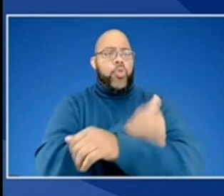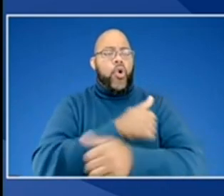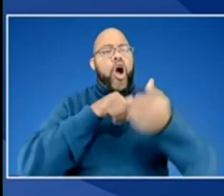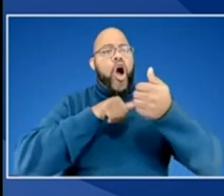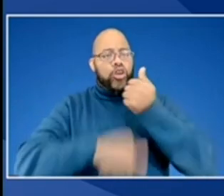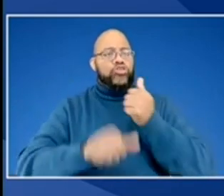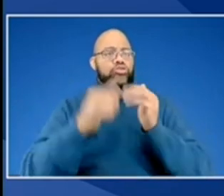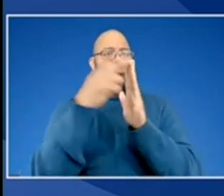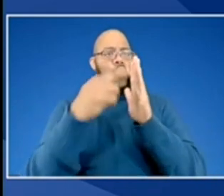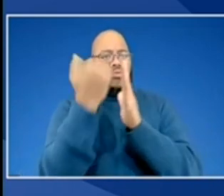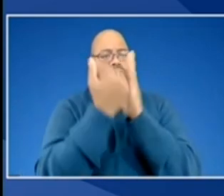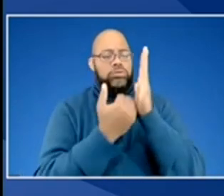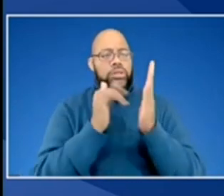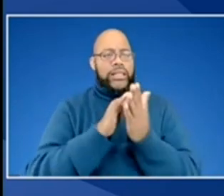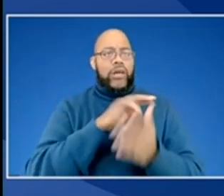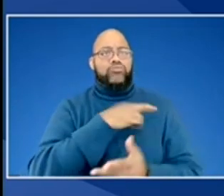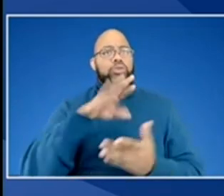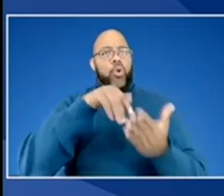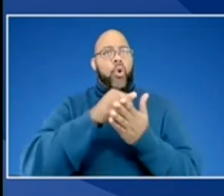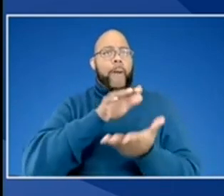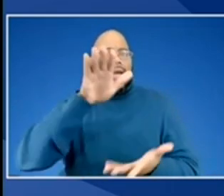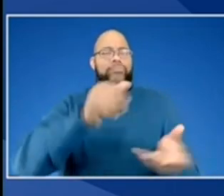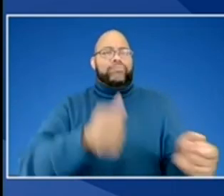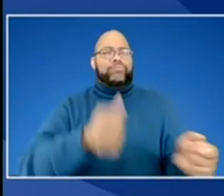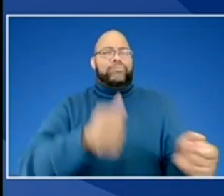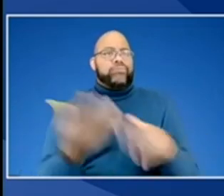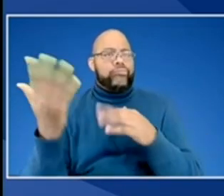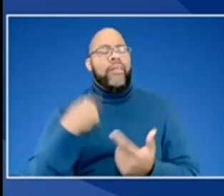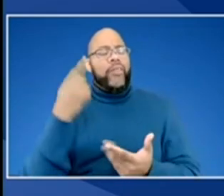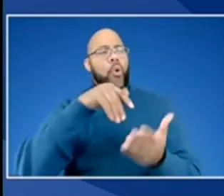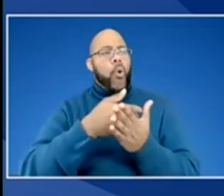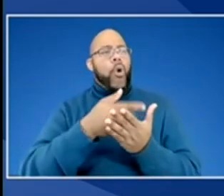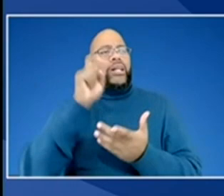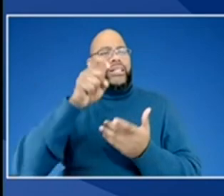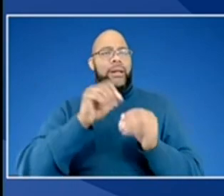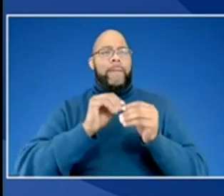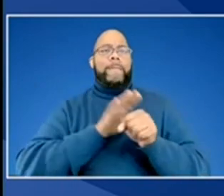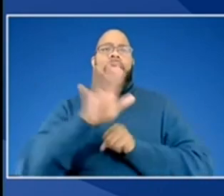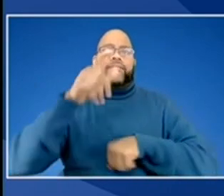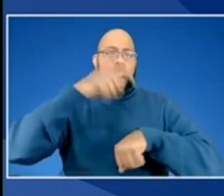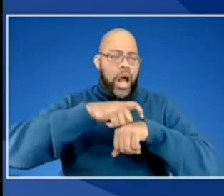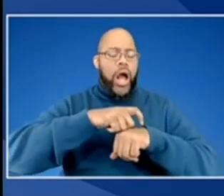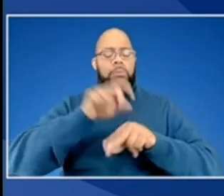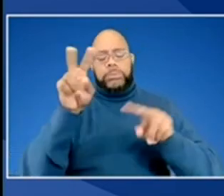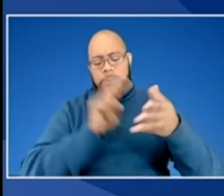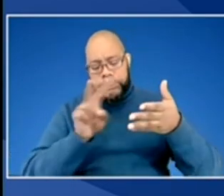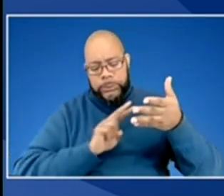otherwise risks the entire package. And I think all of us will need plenty of time to look through that final text.